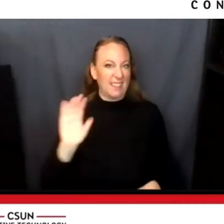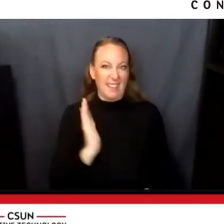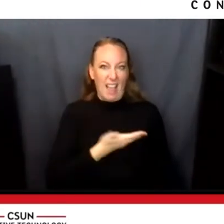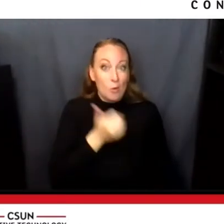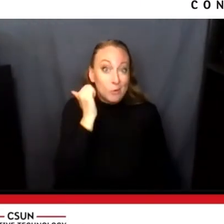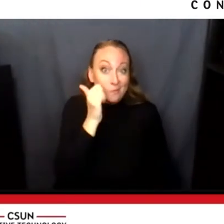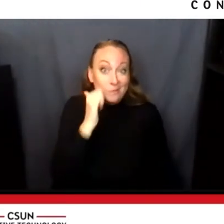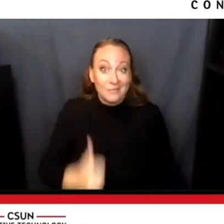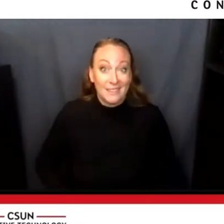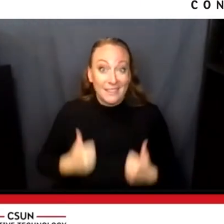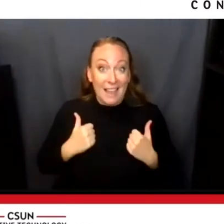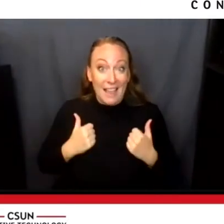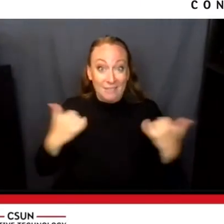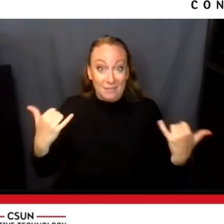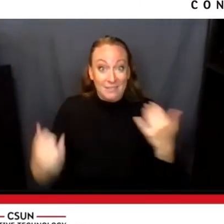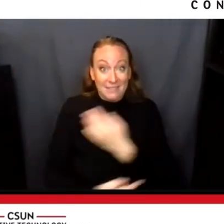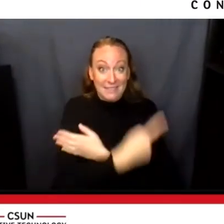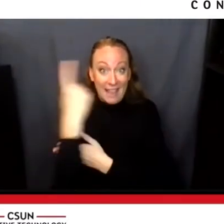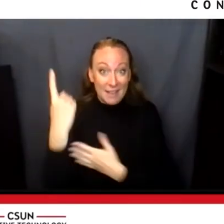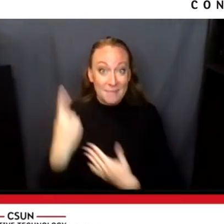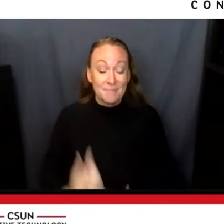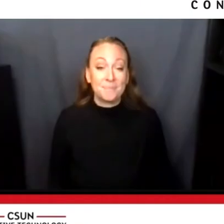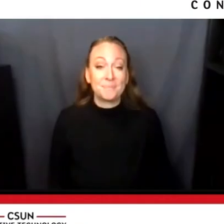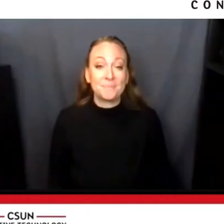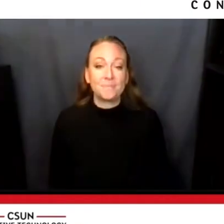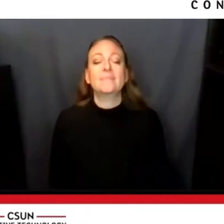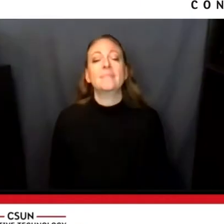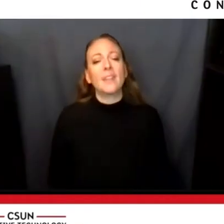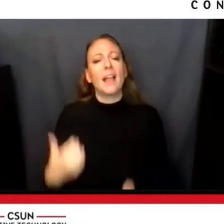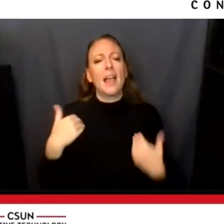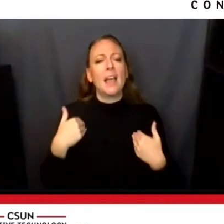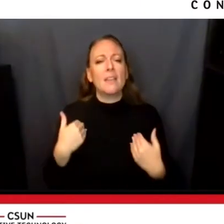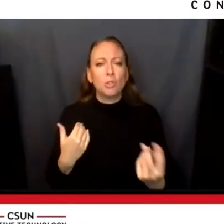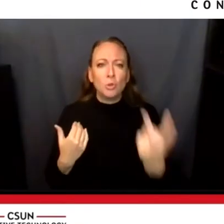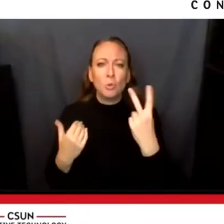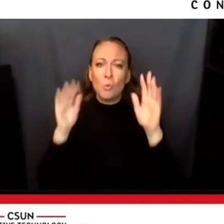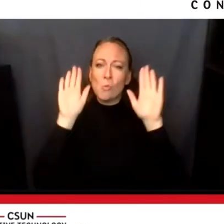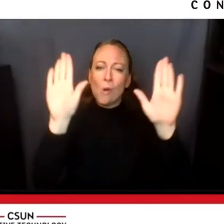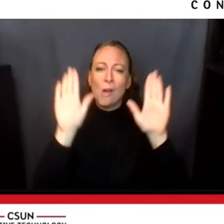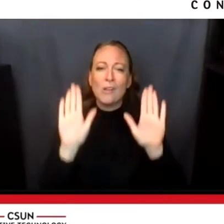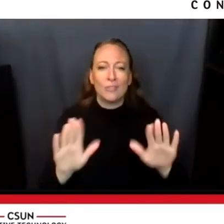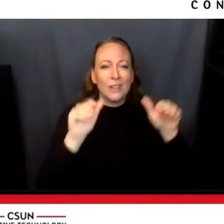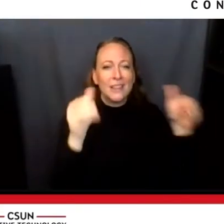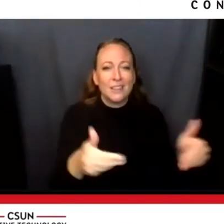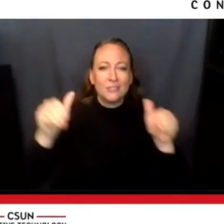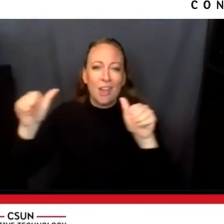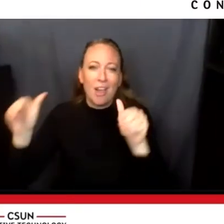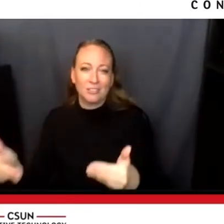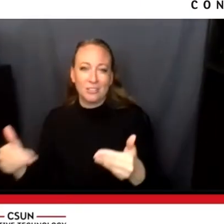So I have two very wonderful introductions that I get to provide this year.